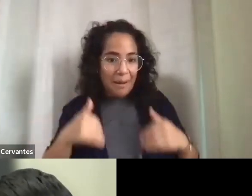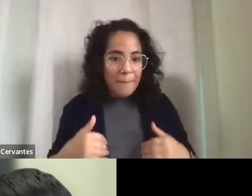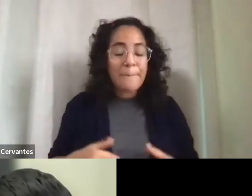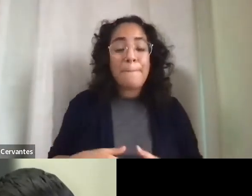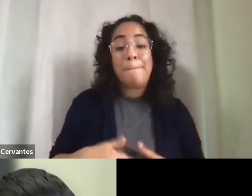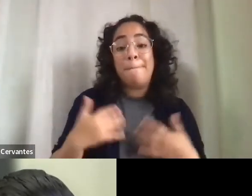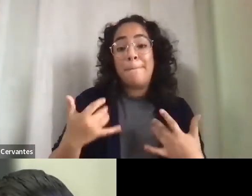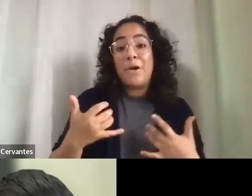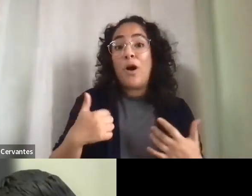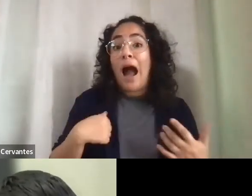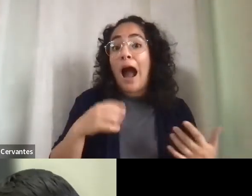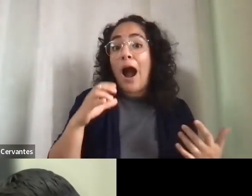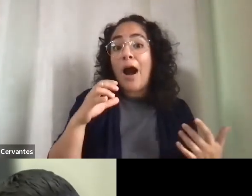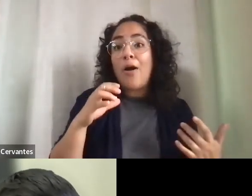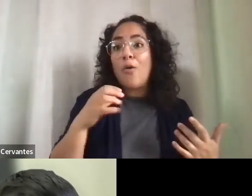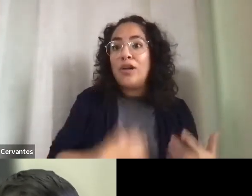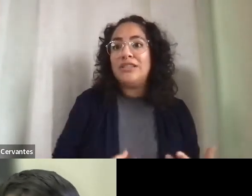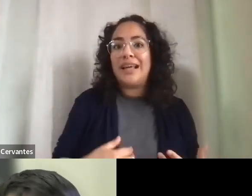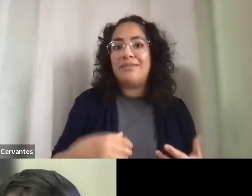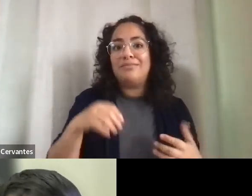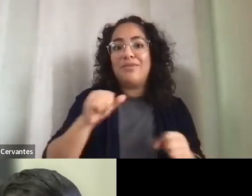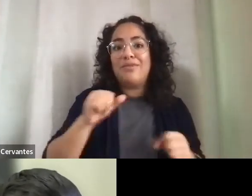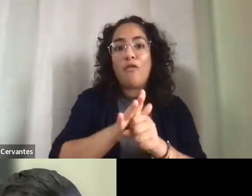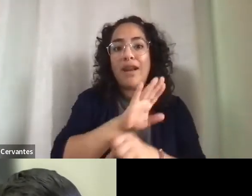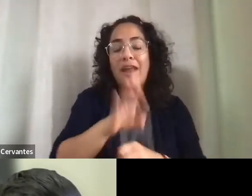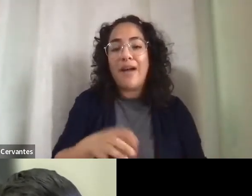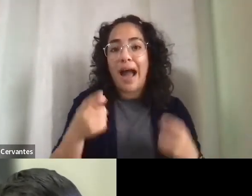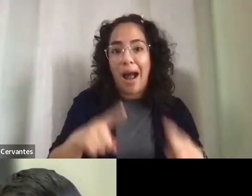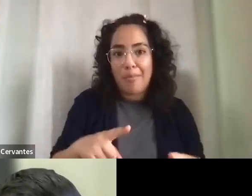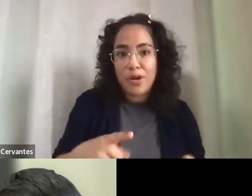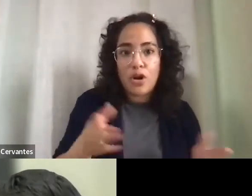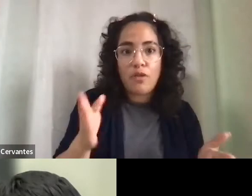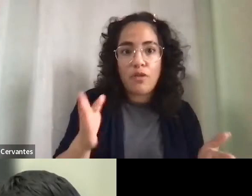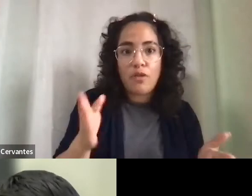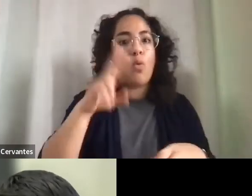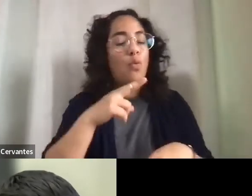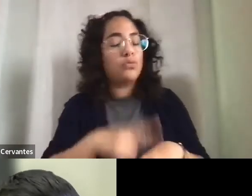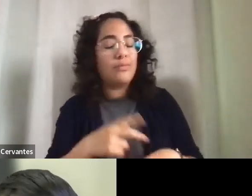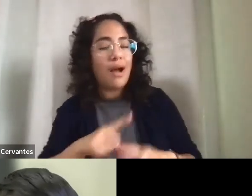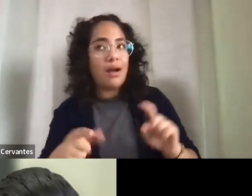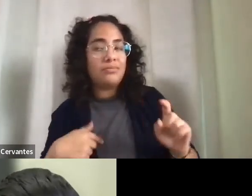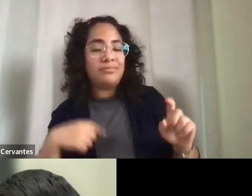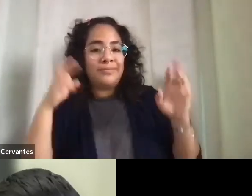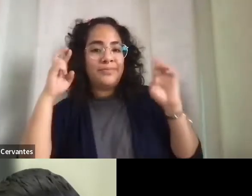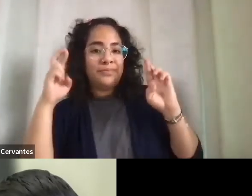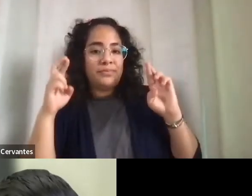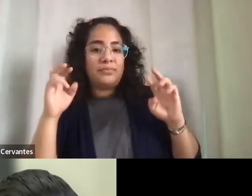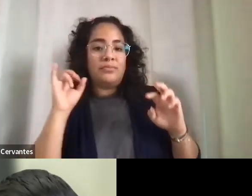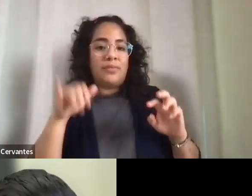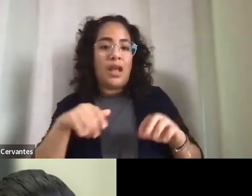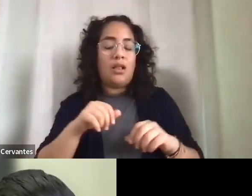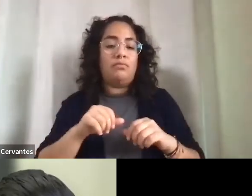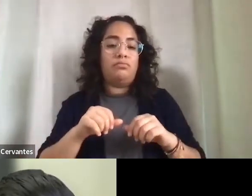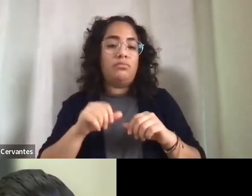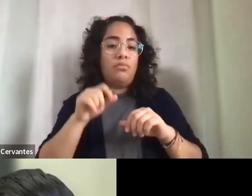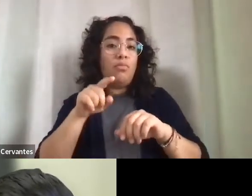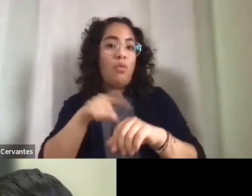never happened, but my hope is that post-COVID issues and long COVID in particular bring more,